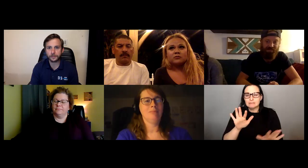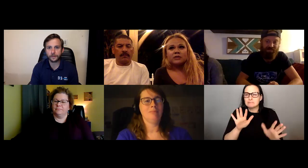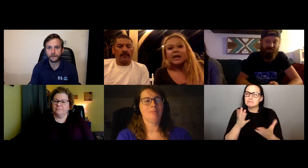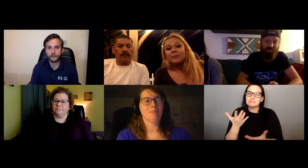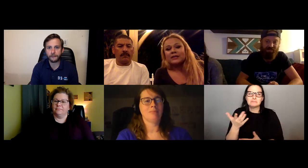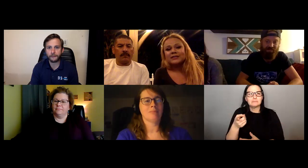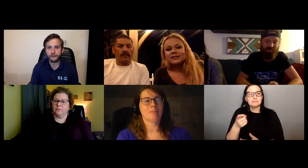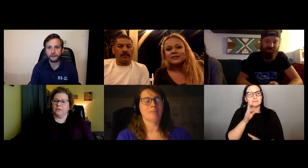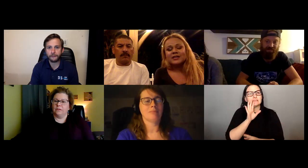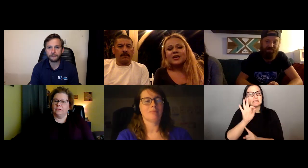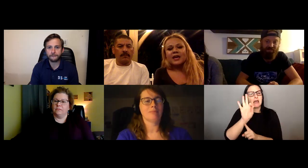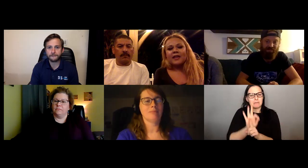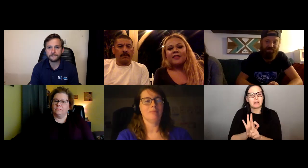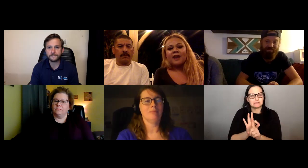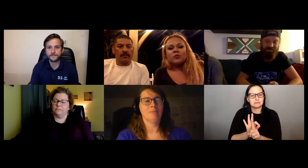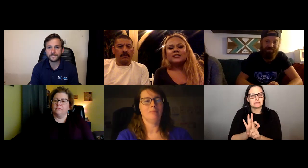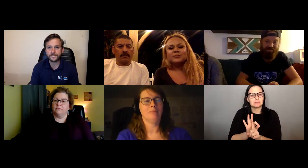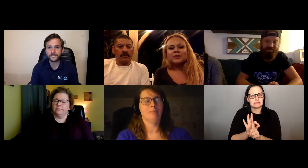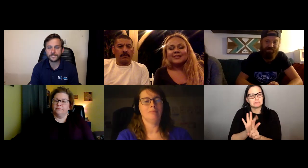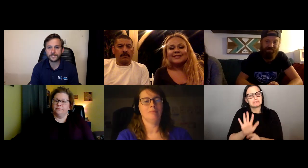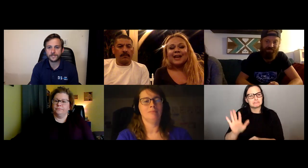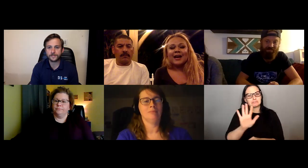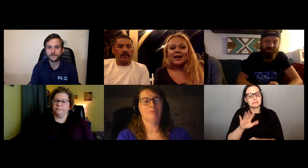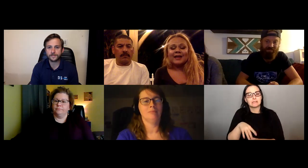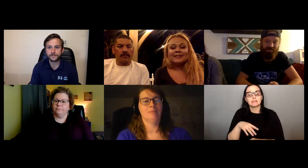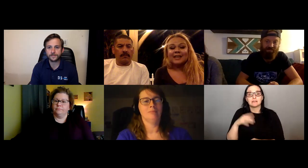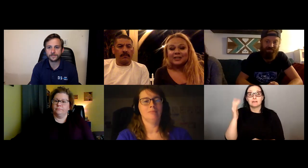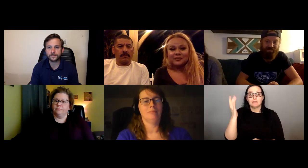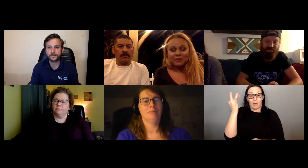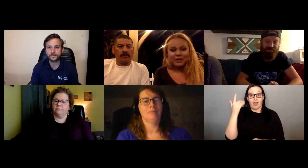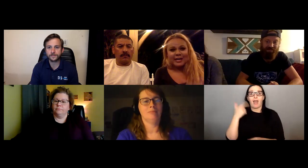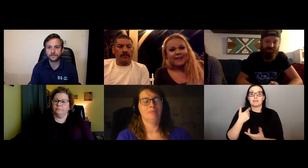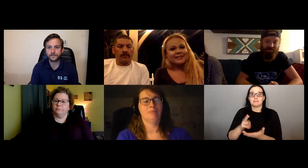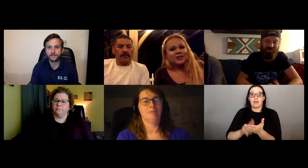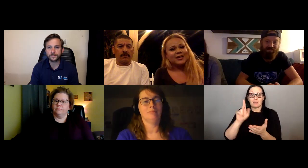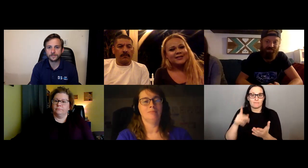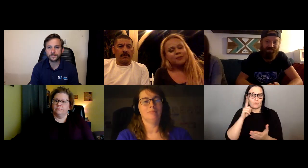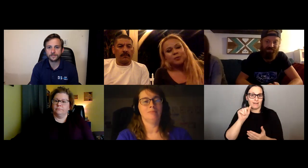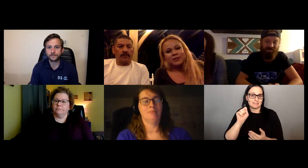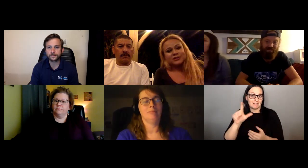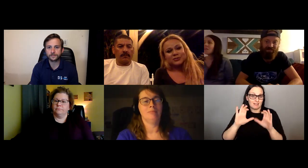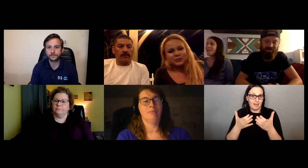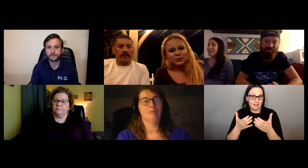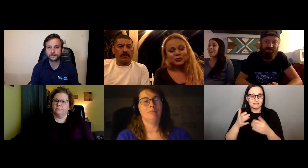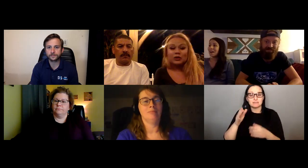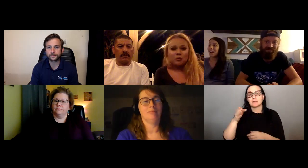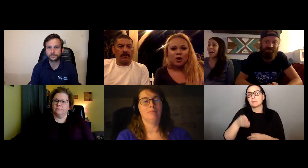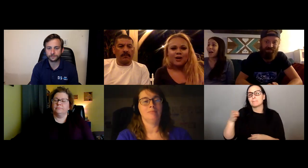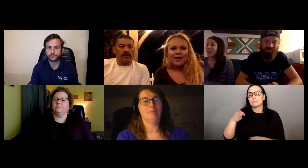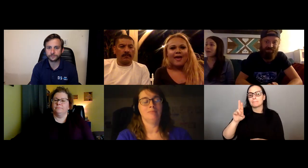nine months and that was because i signed up for an asl class at burbank